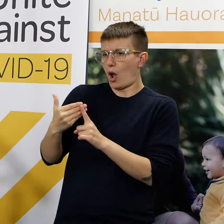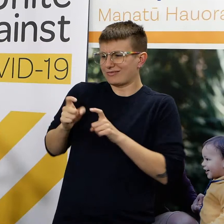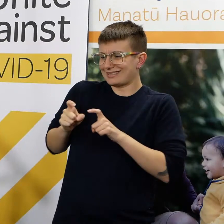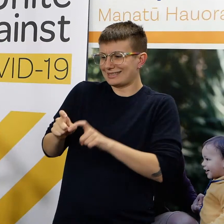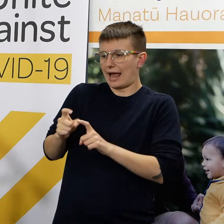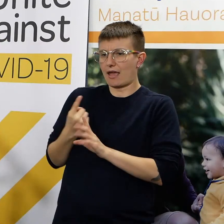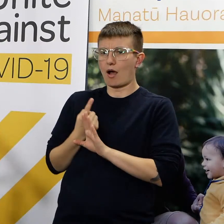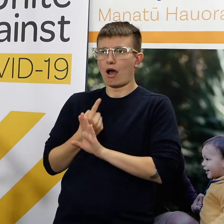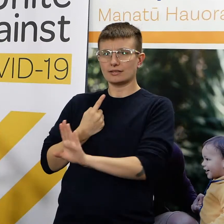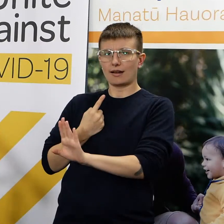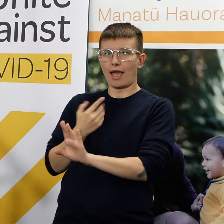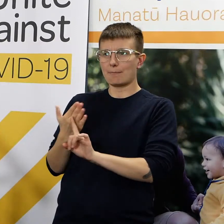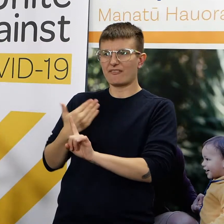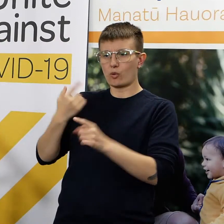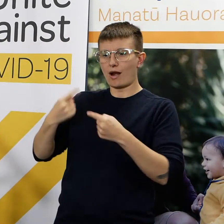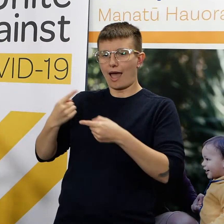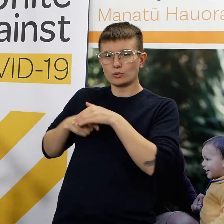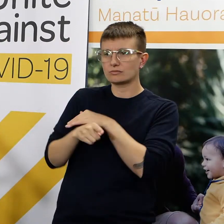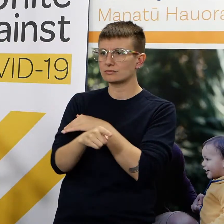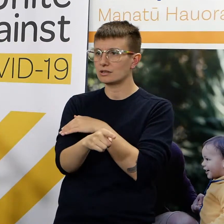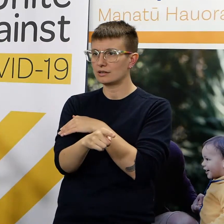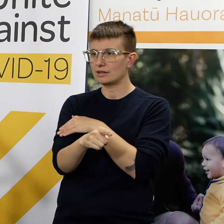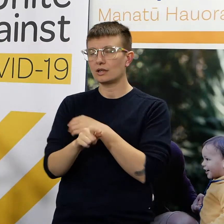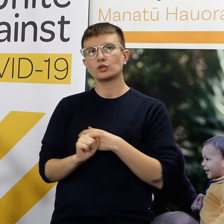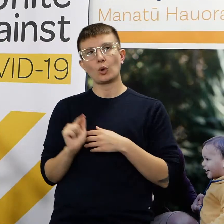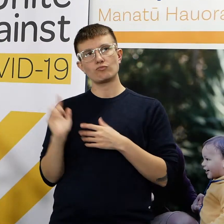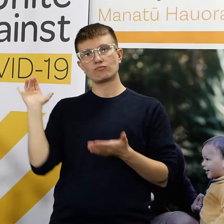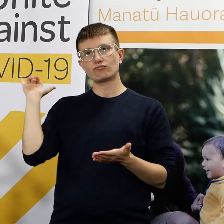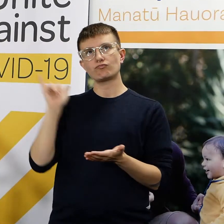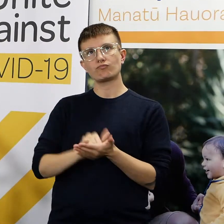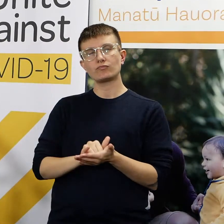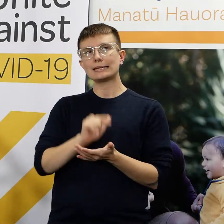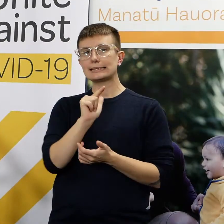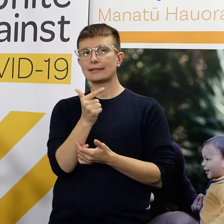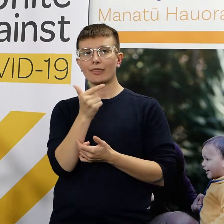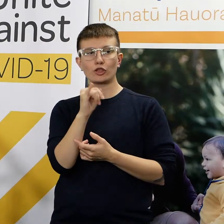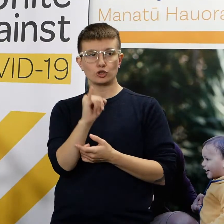they only applied for the exemption on Friday the 12th of June.